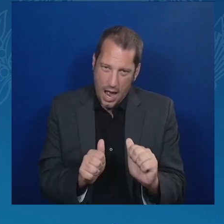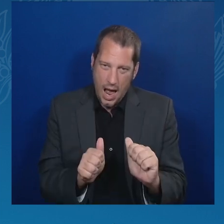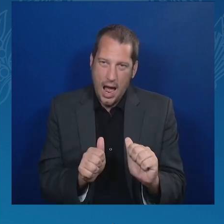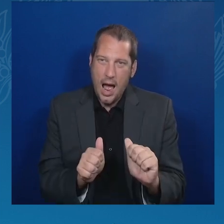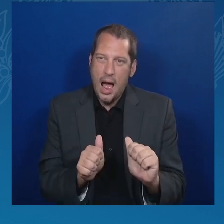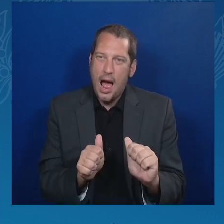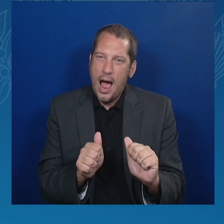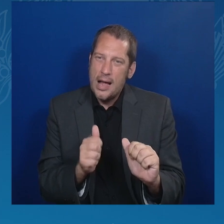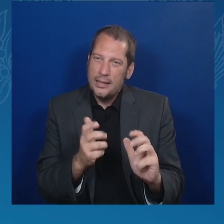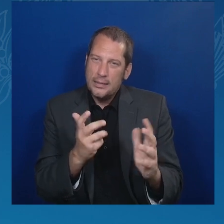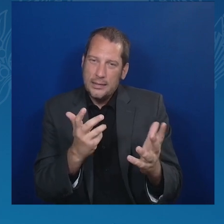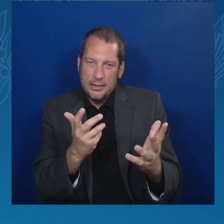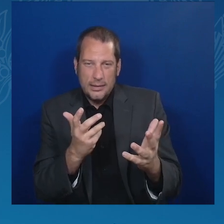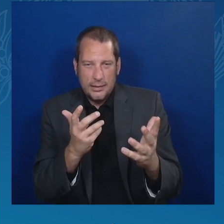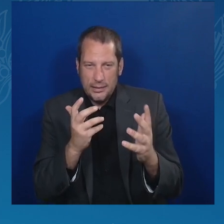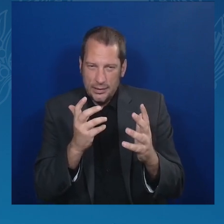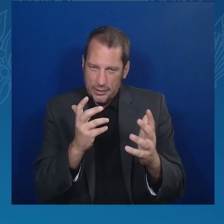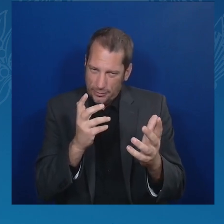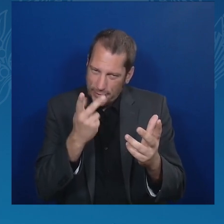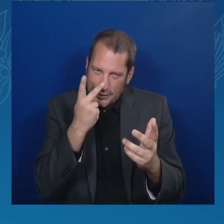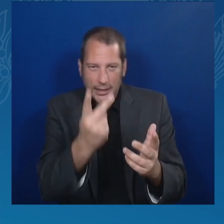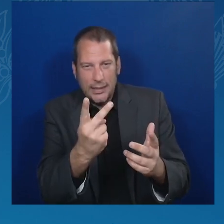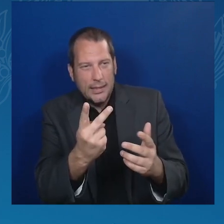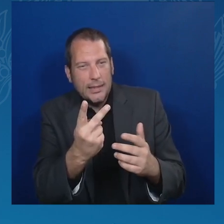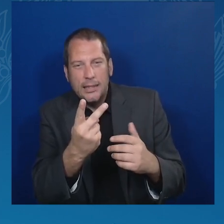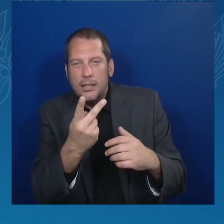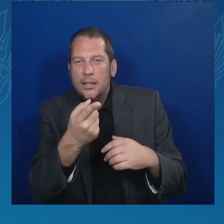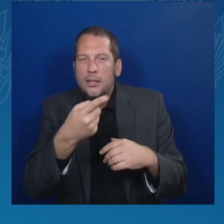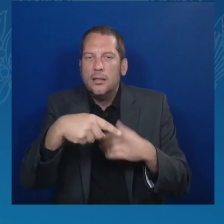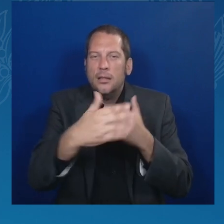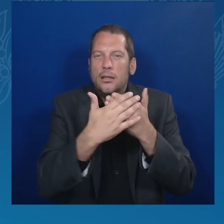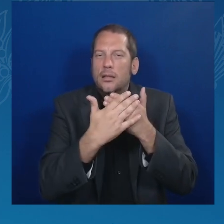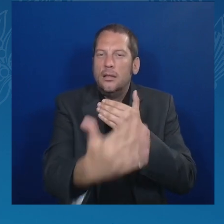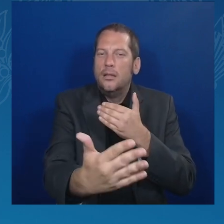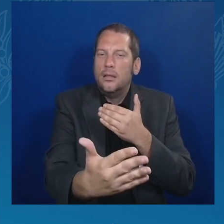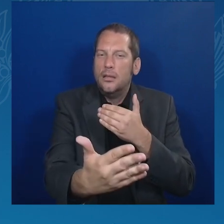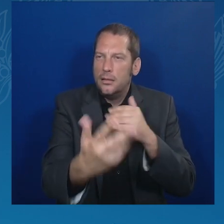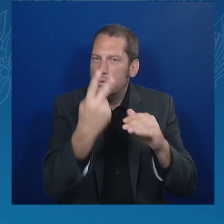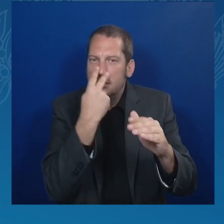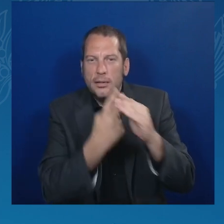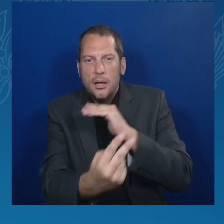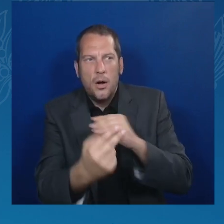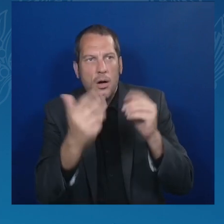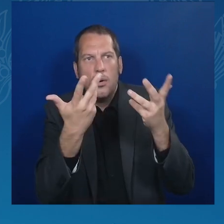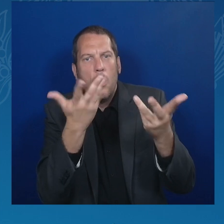And my entire career, like everyone here, I have been guided by a fundamental belief,